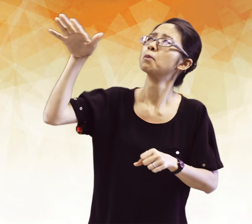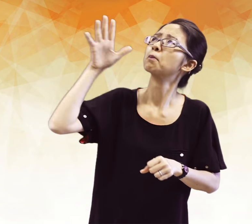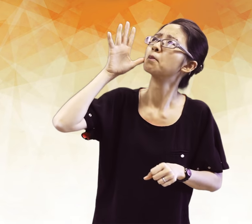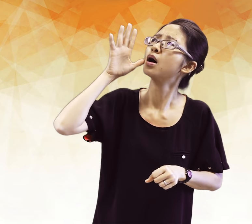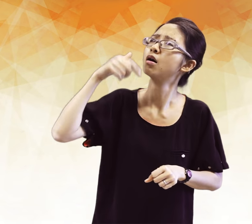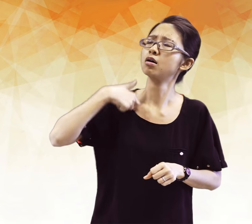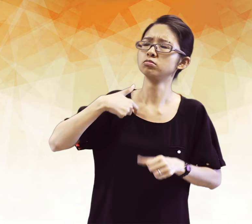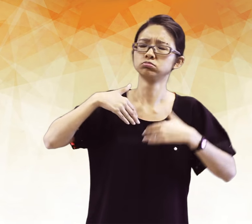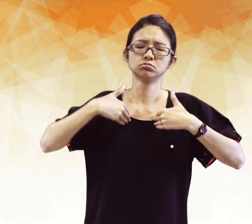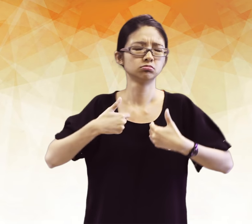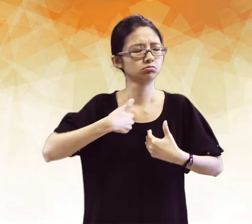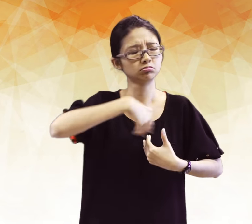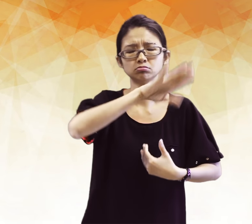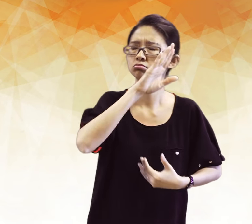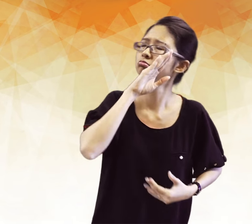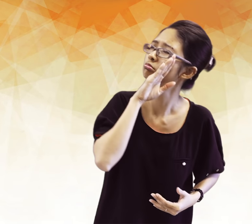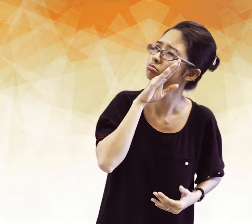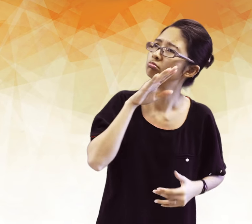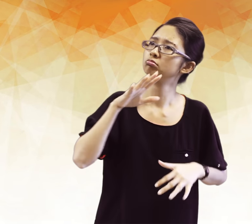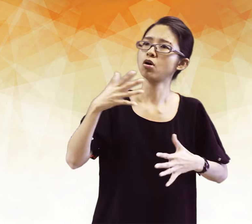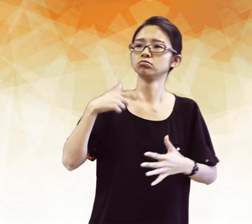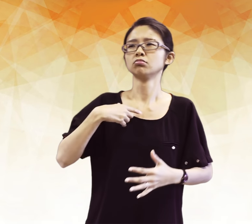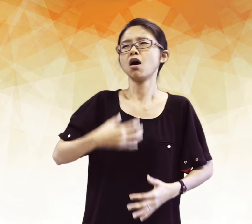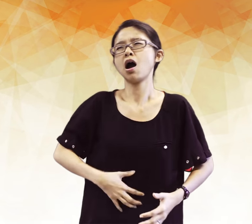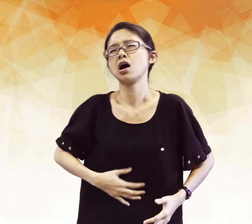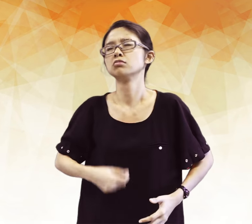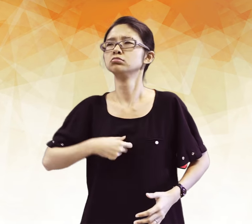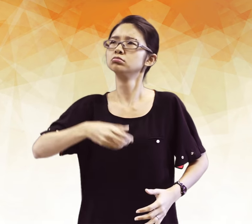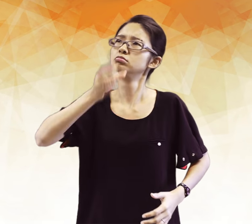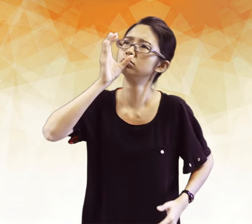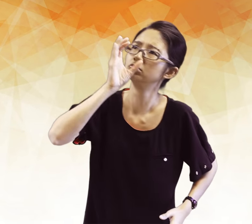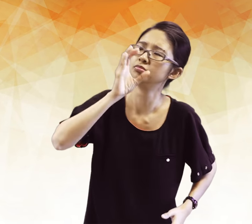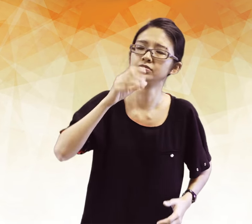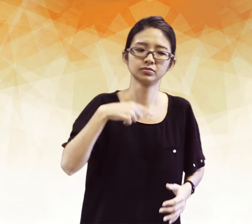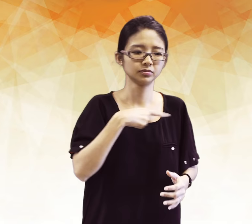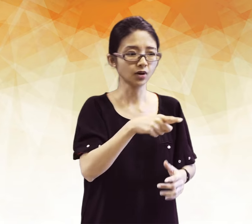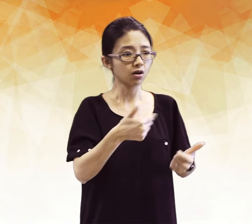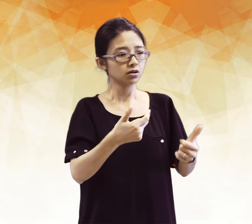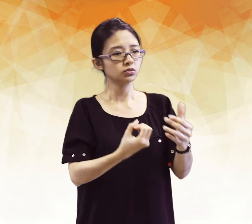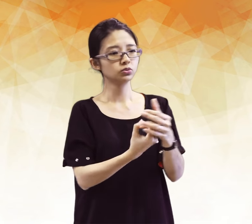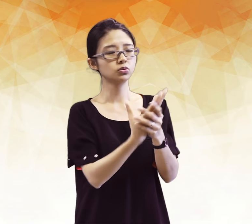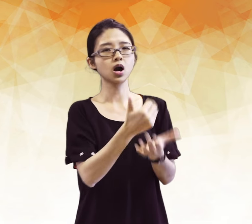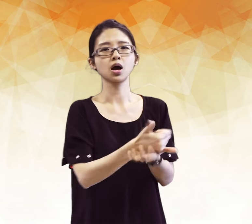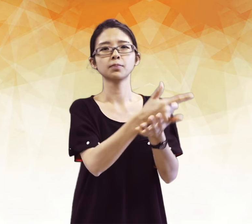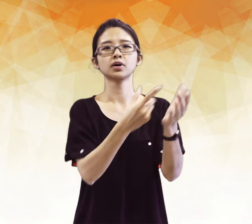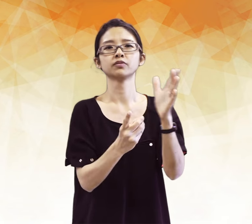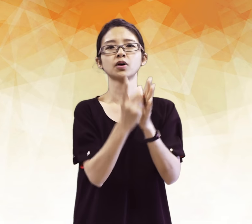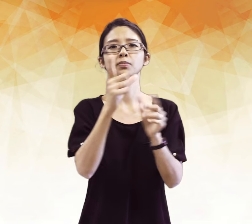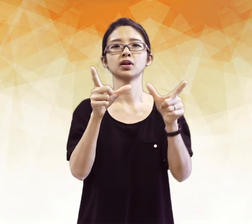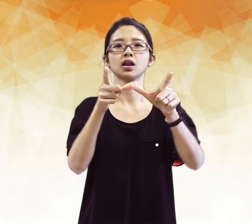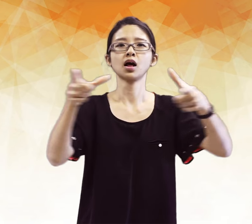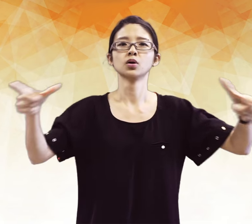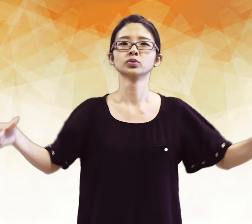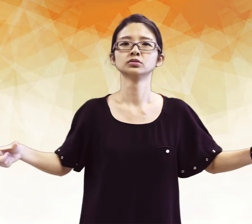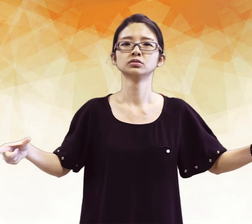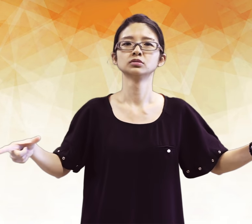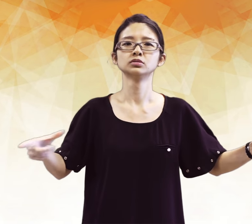"Mother, I am tired so I want to go to sleep now." "I am hungry. I want to drink." It means she is developing language.